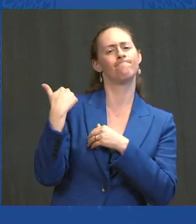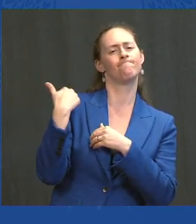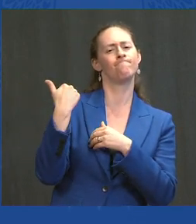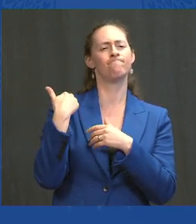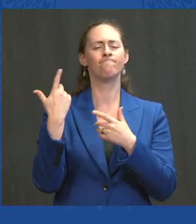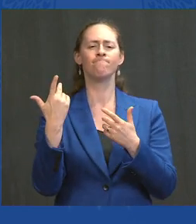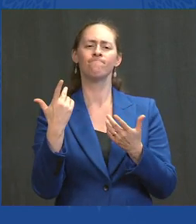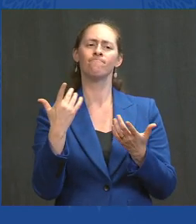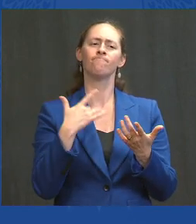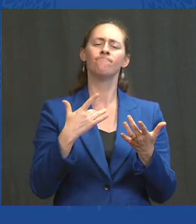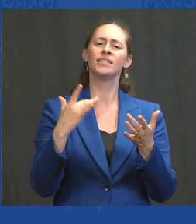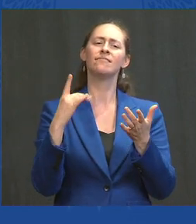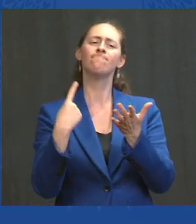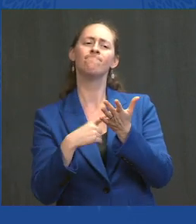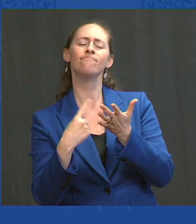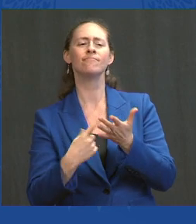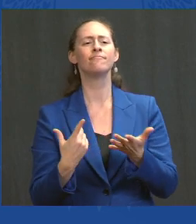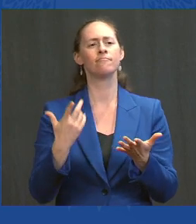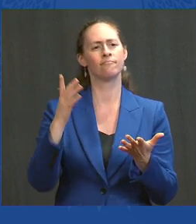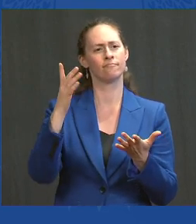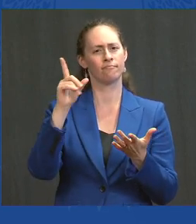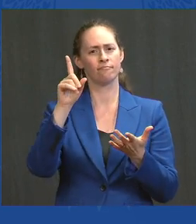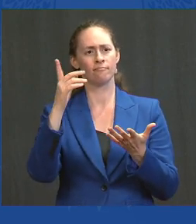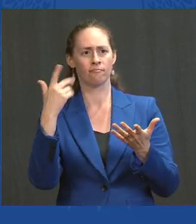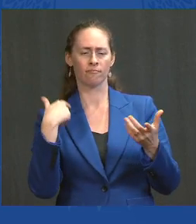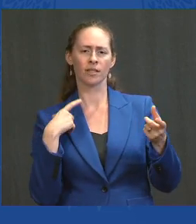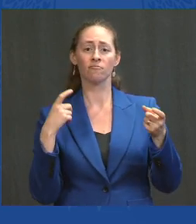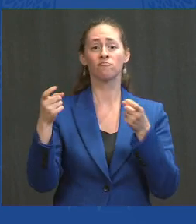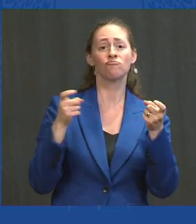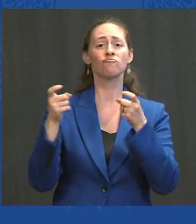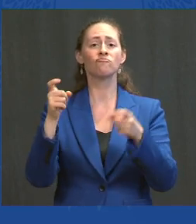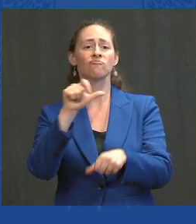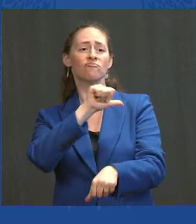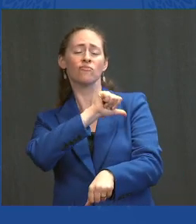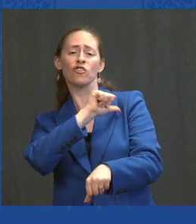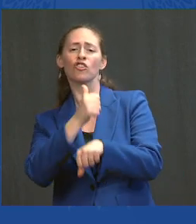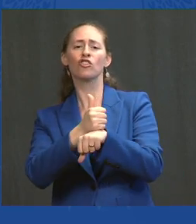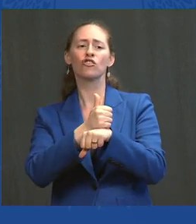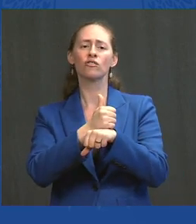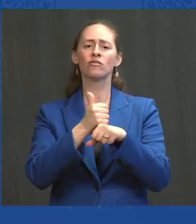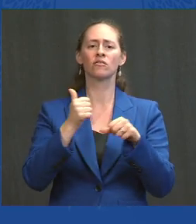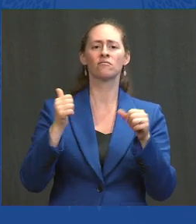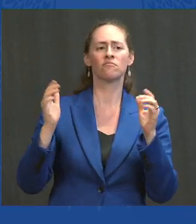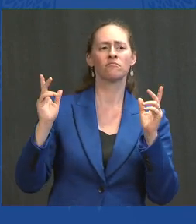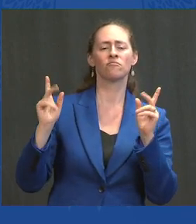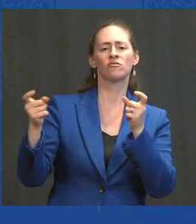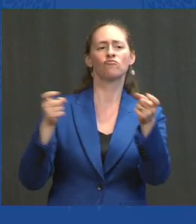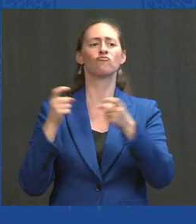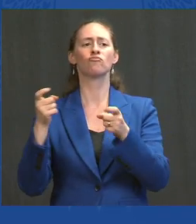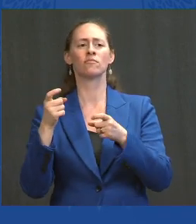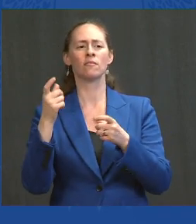How can I define America? I was with Xi Jinping in -- on the Tibetan Plateau,